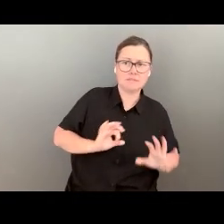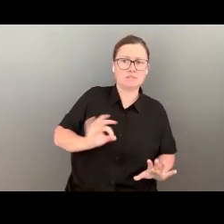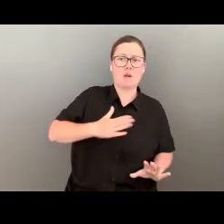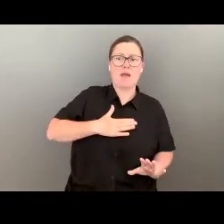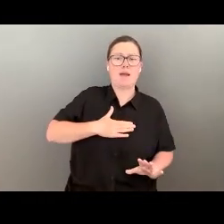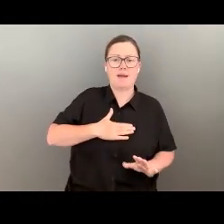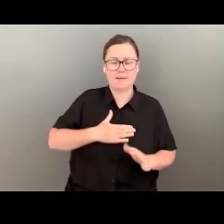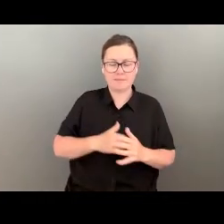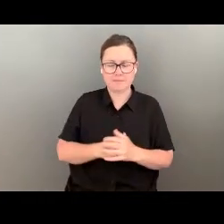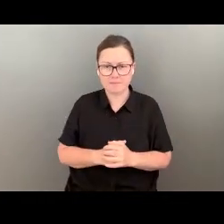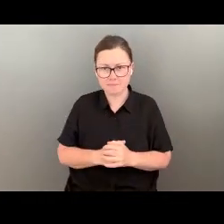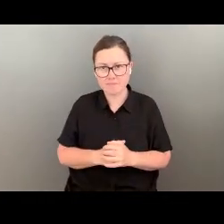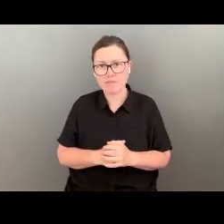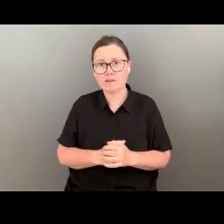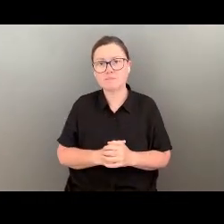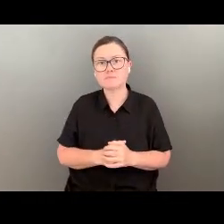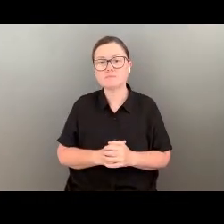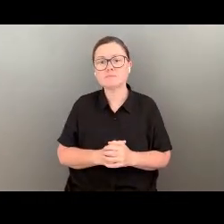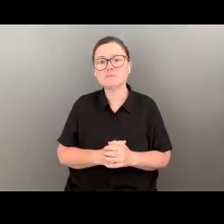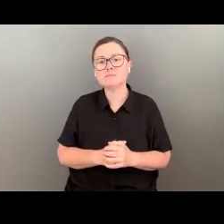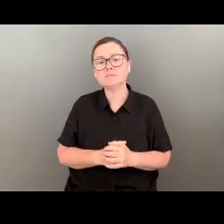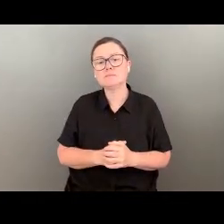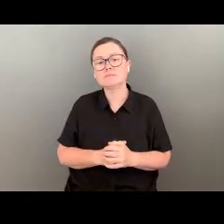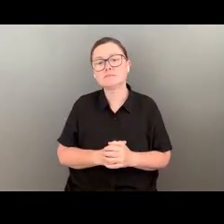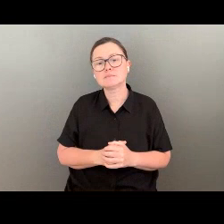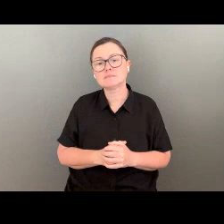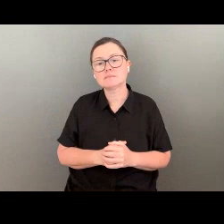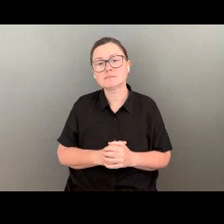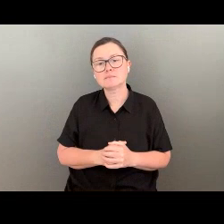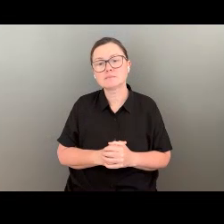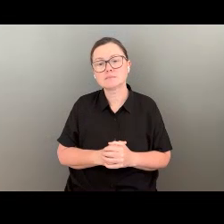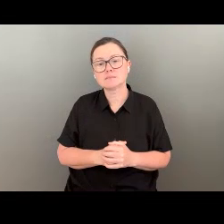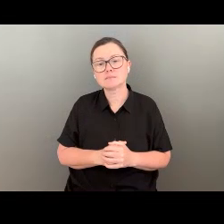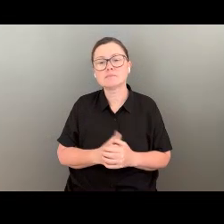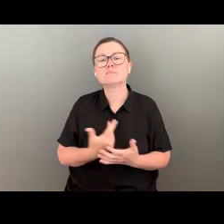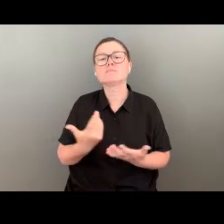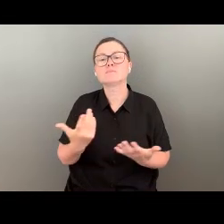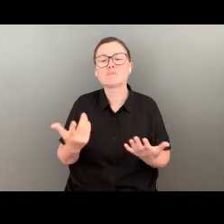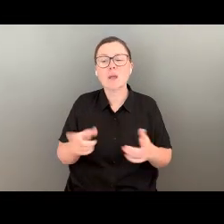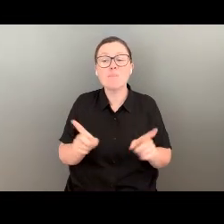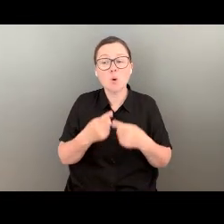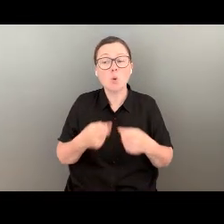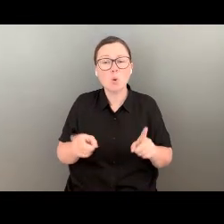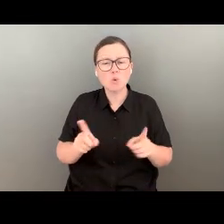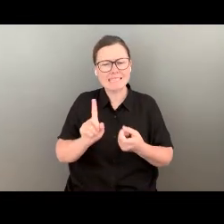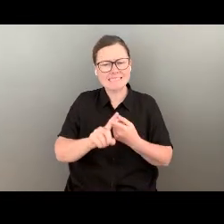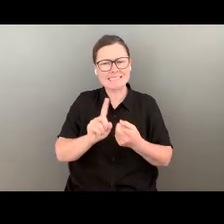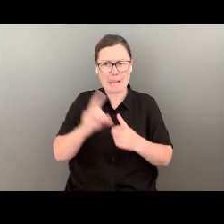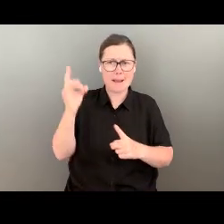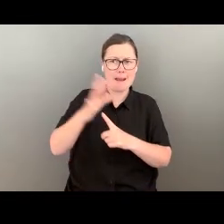I think music, continued to be a very important part for me, but I needed to figure this out, and I didn't actually figure this out.